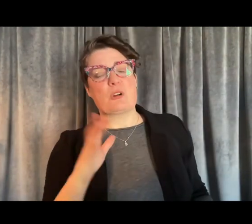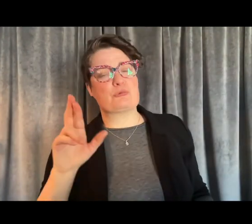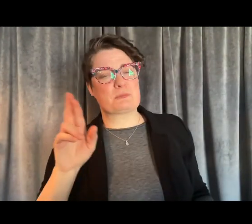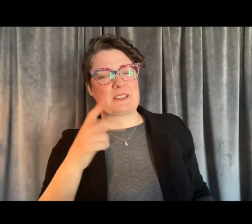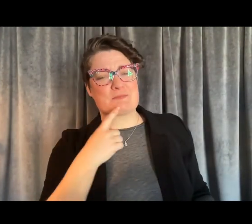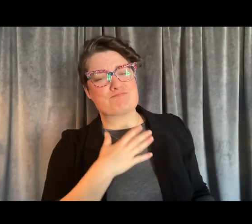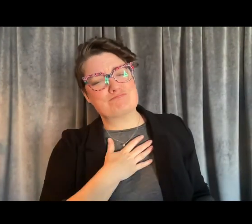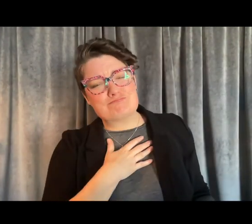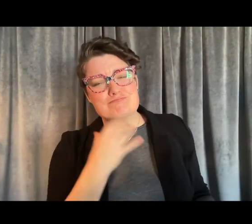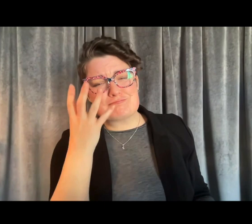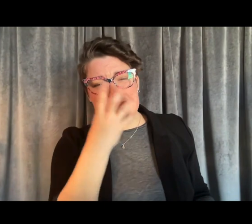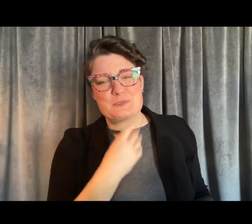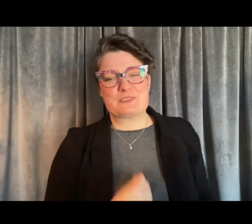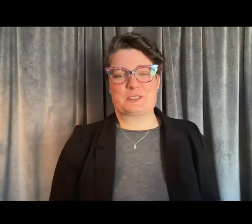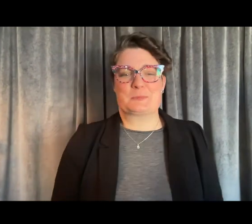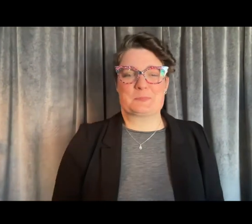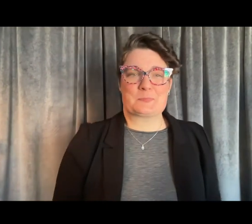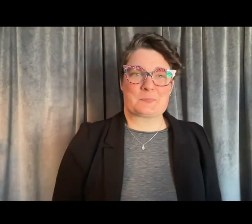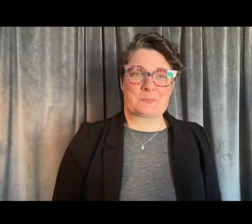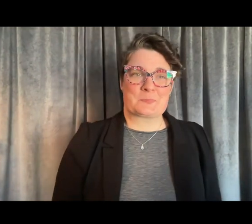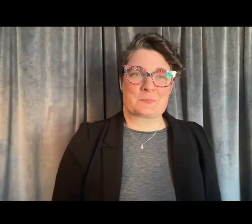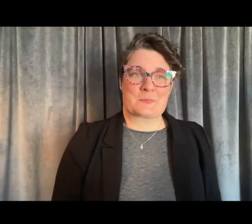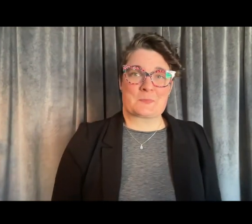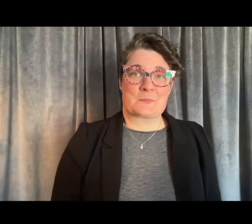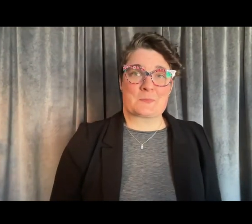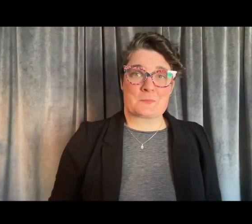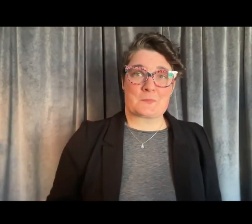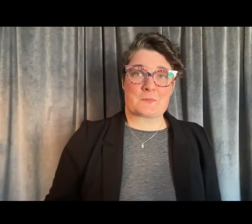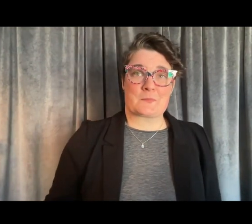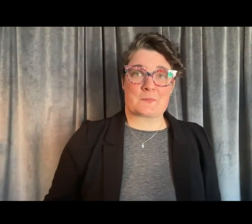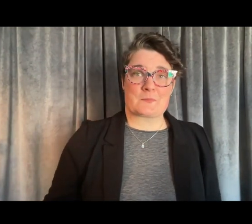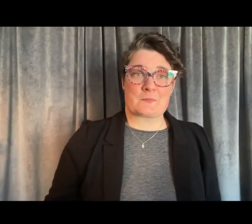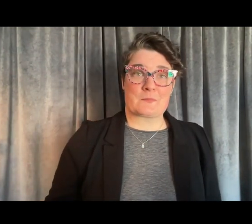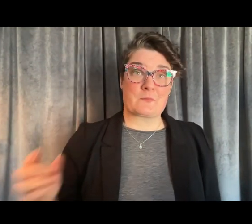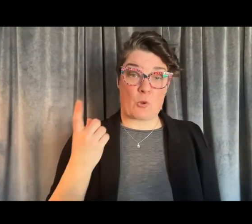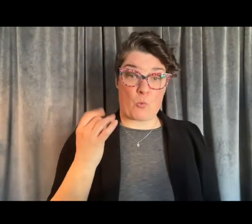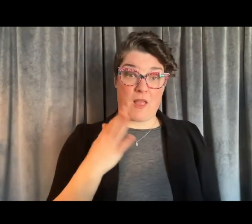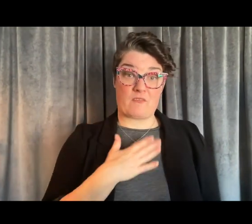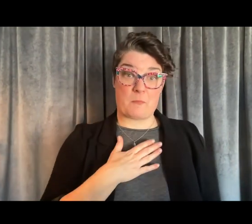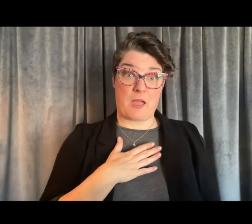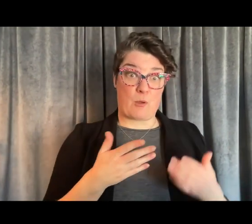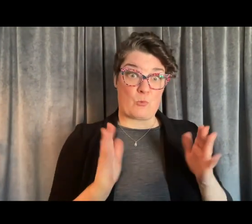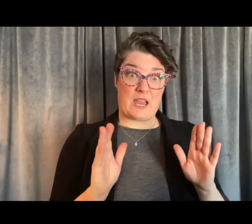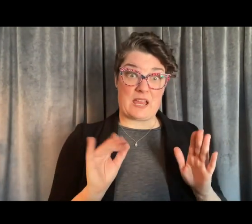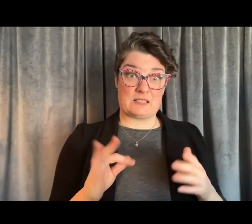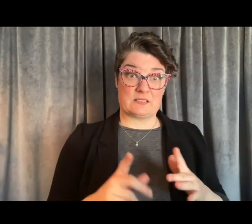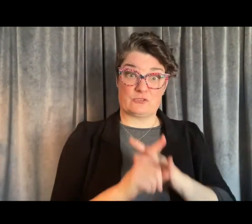Socket: So one of the ways that I am in the world is that I went to school